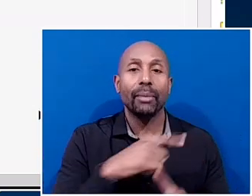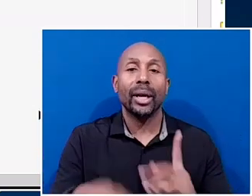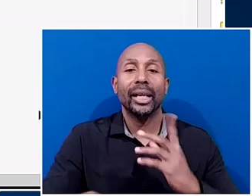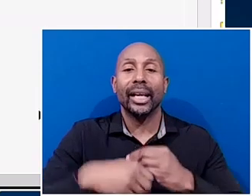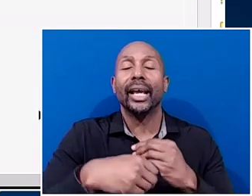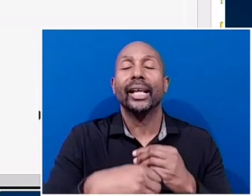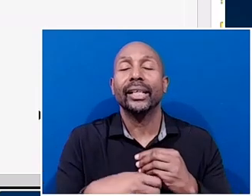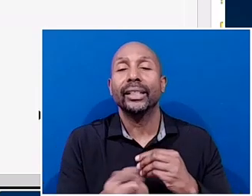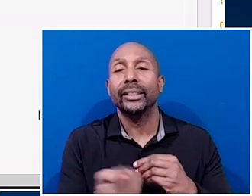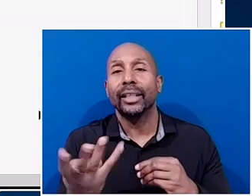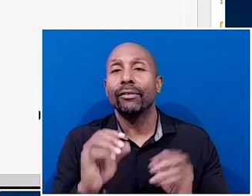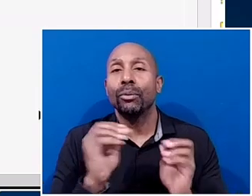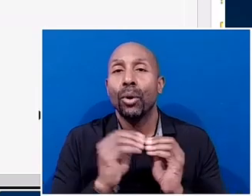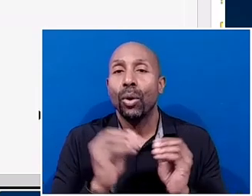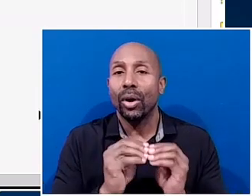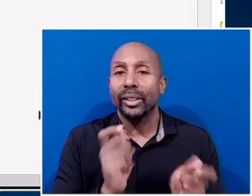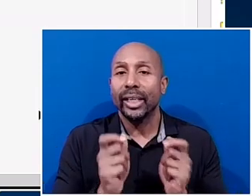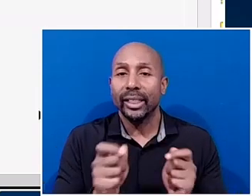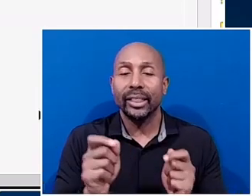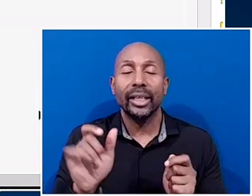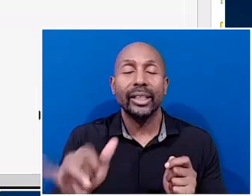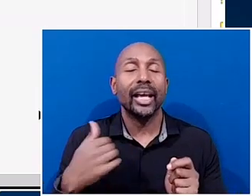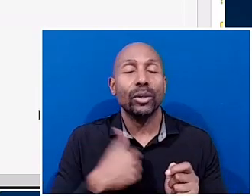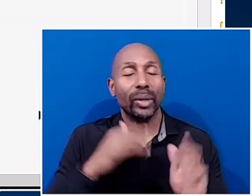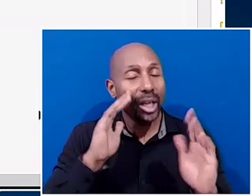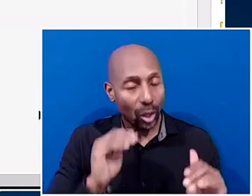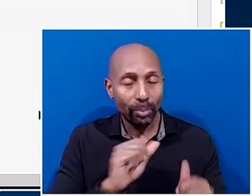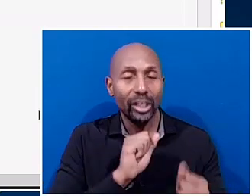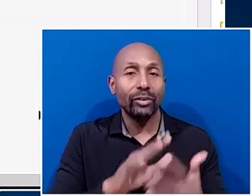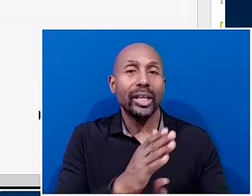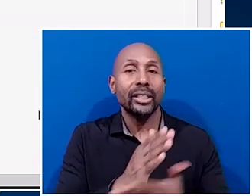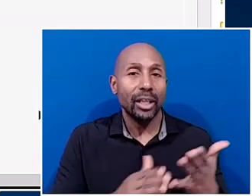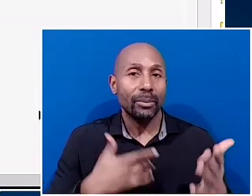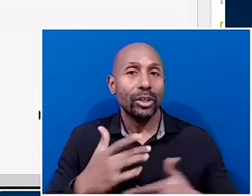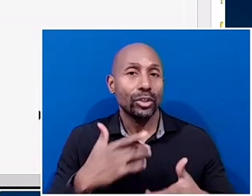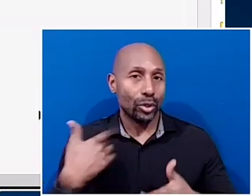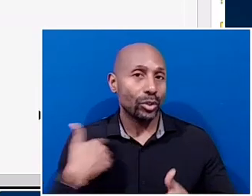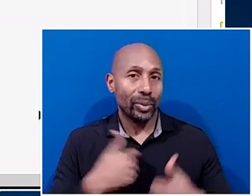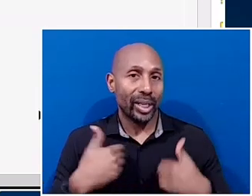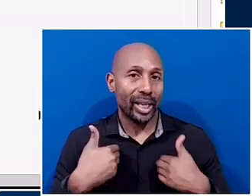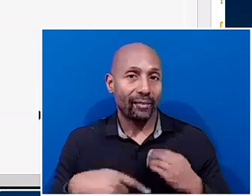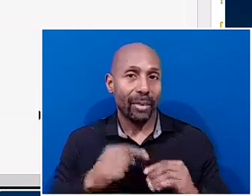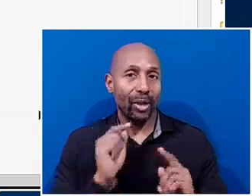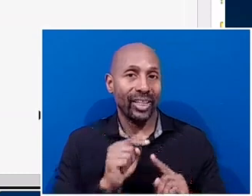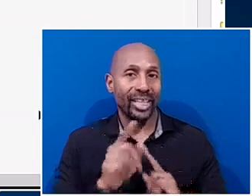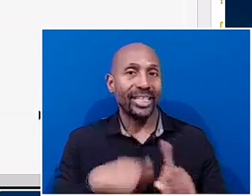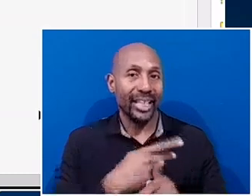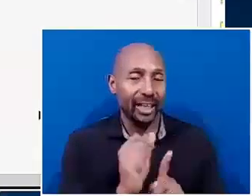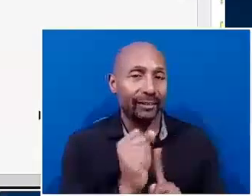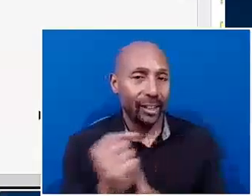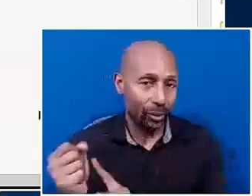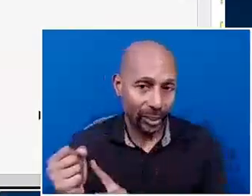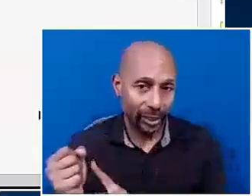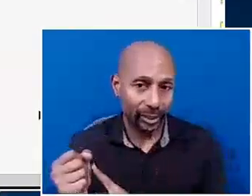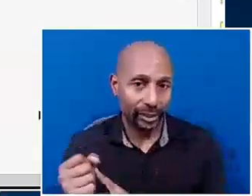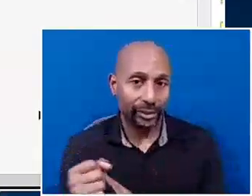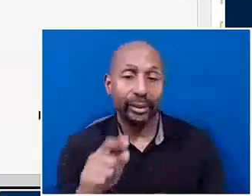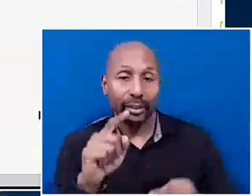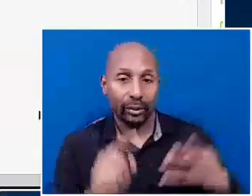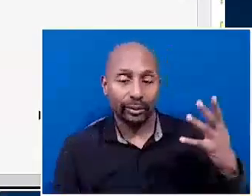will address some of our concerns about these situations. So, Vanessa, if you could scroll down just a little bit here.